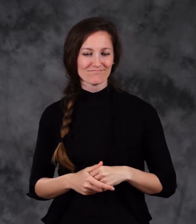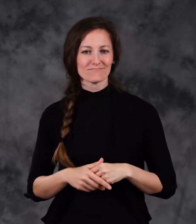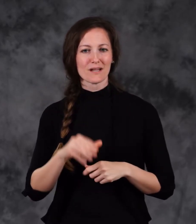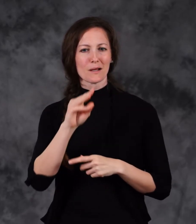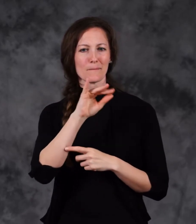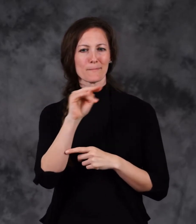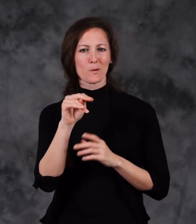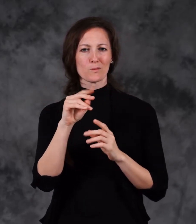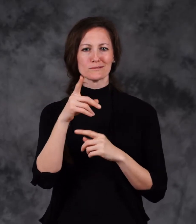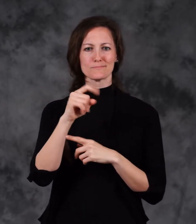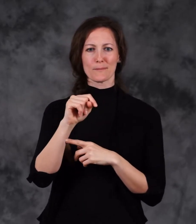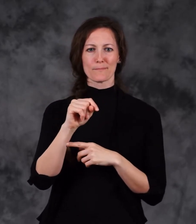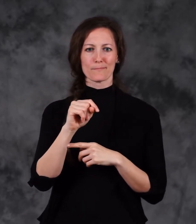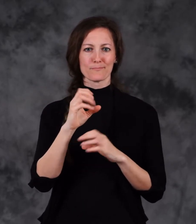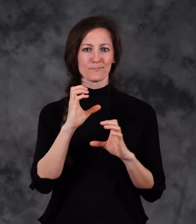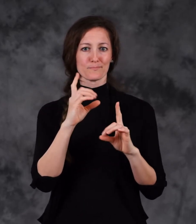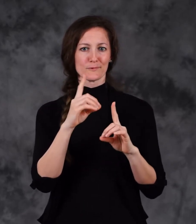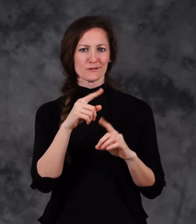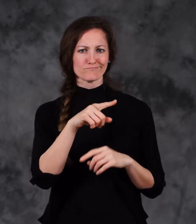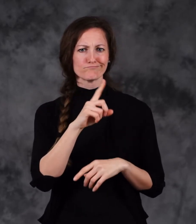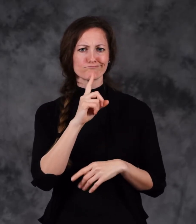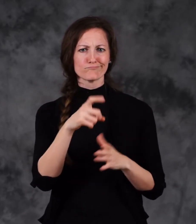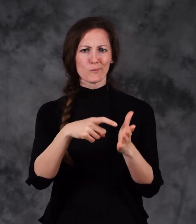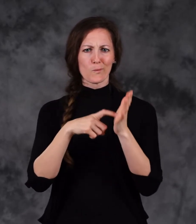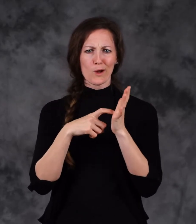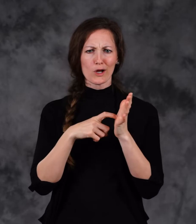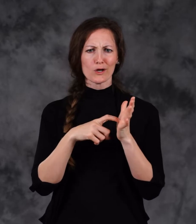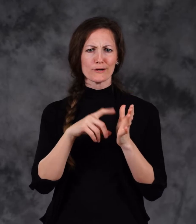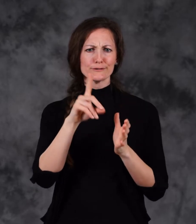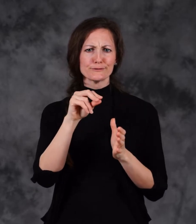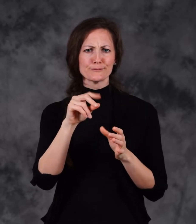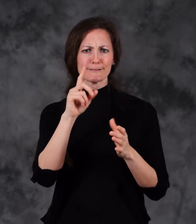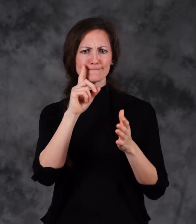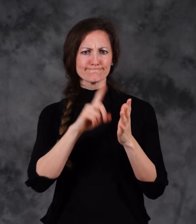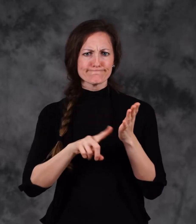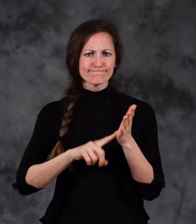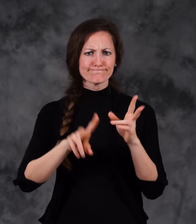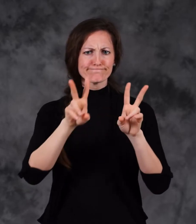The Minnesota Department of Education is required to do an analysis